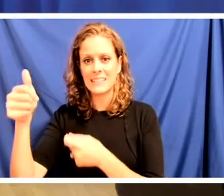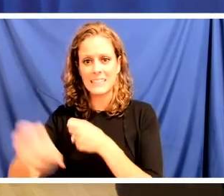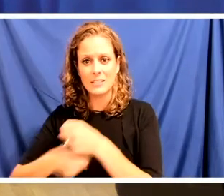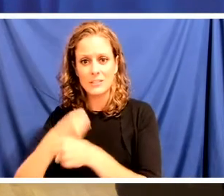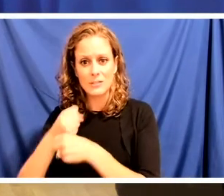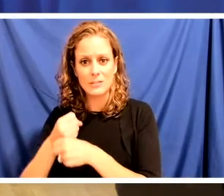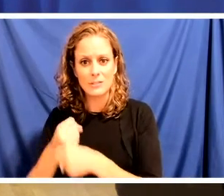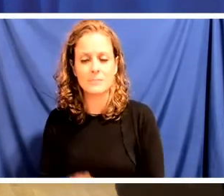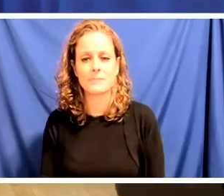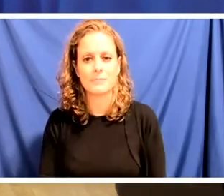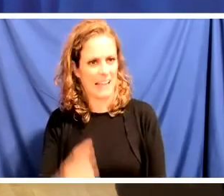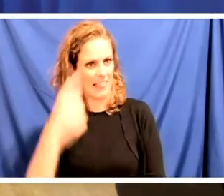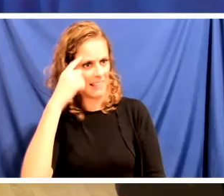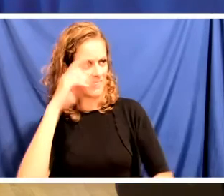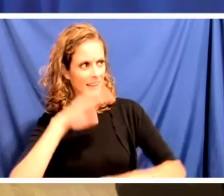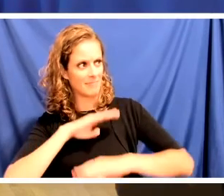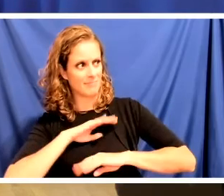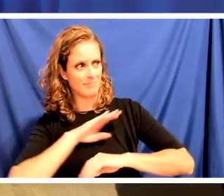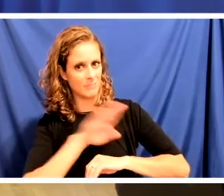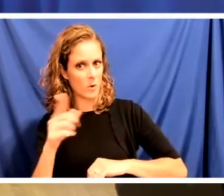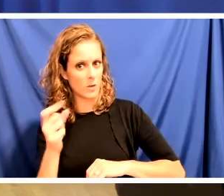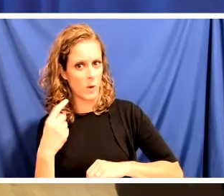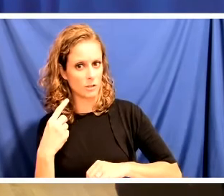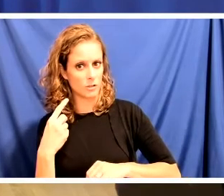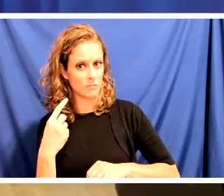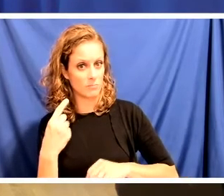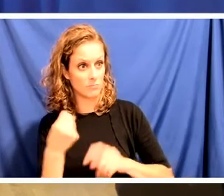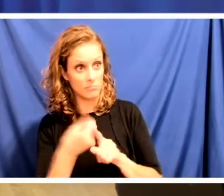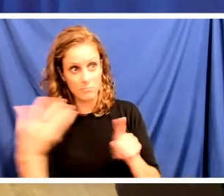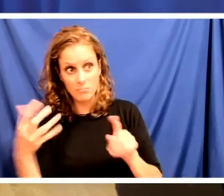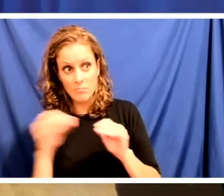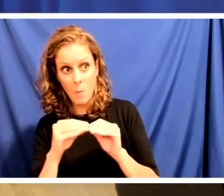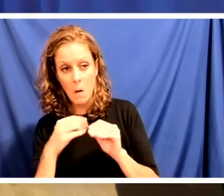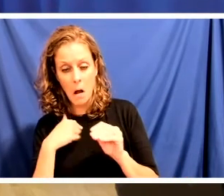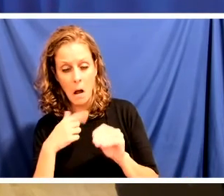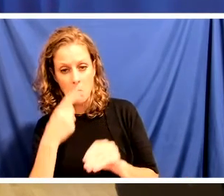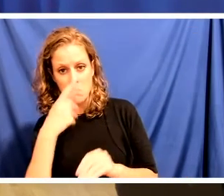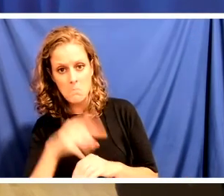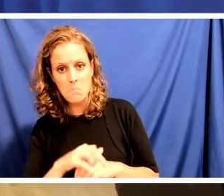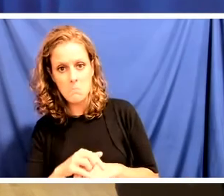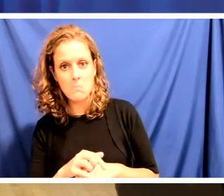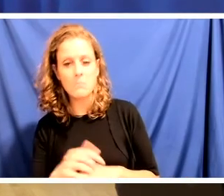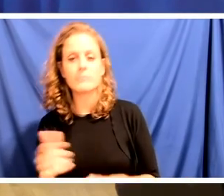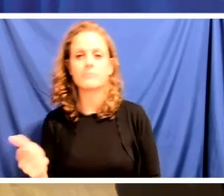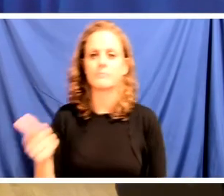SacGov: People want me to add I would be happy to well and I would I would add to that that certainly.